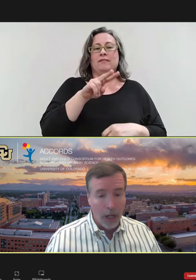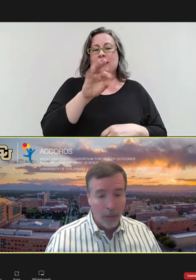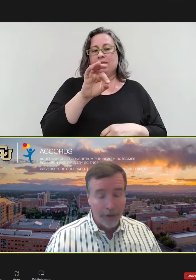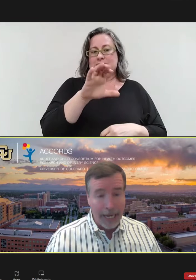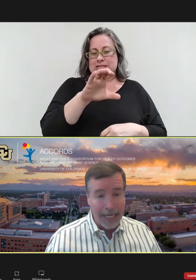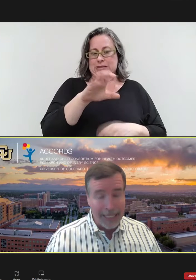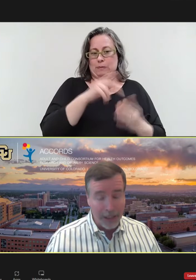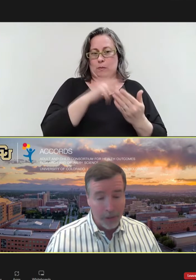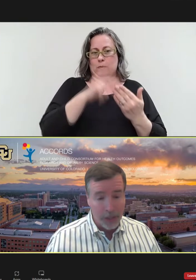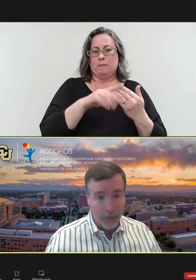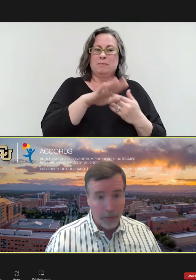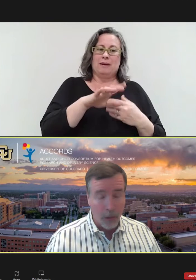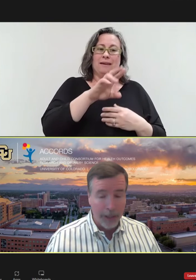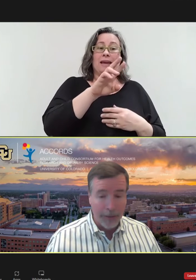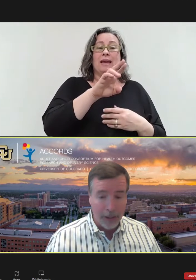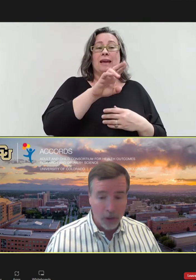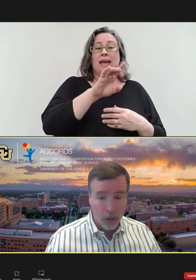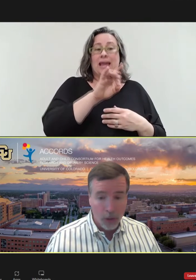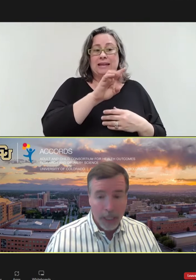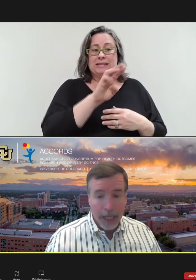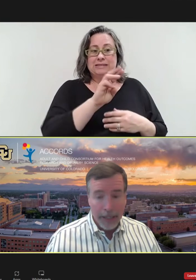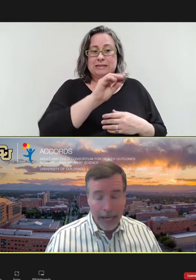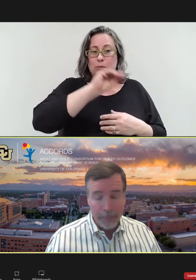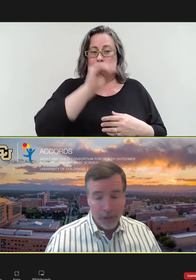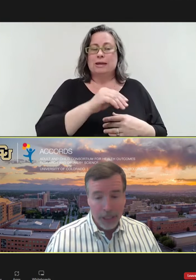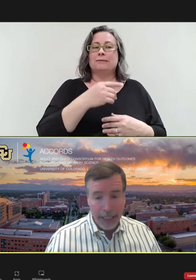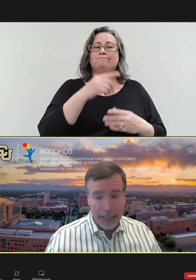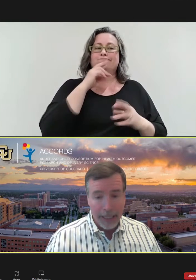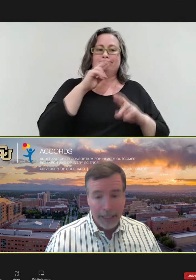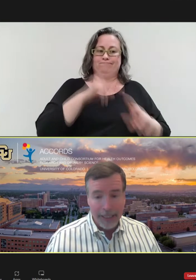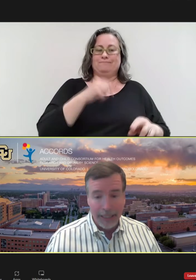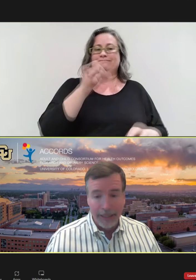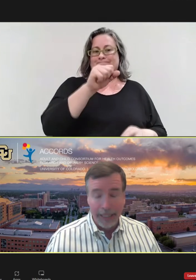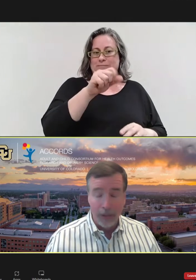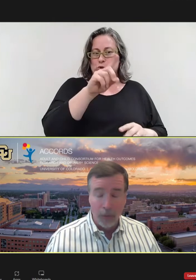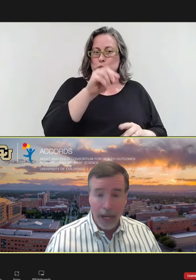roughly 86 percent reported that they do, nine percent said that they do not,